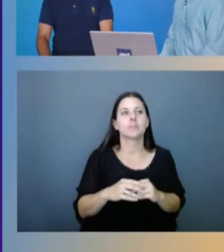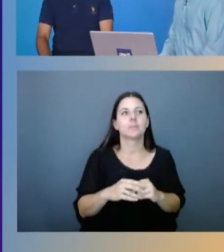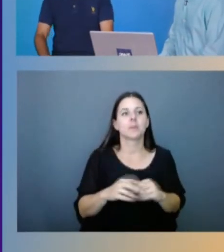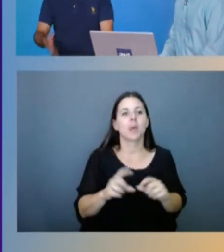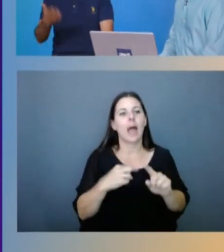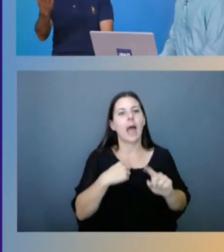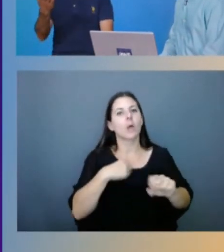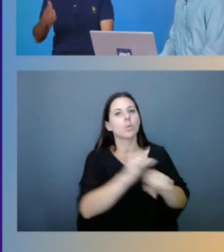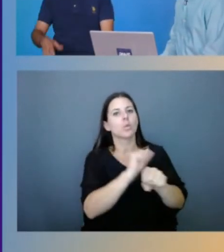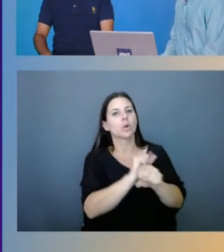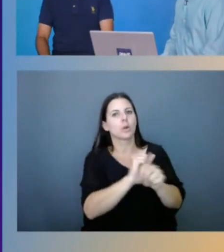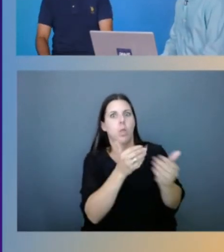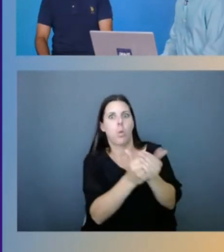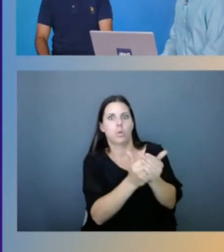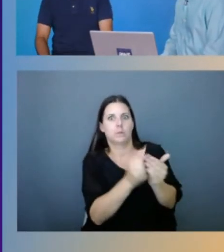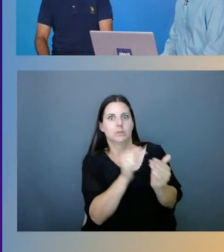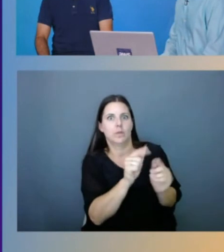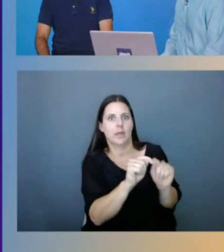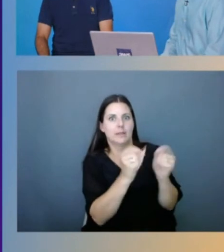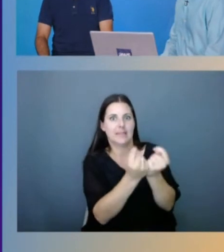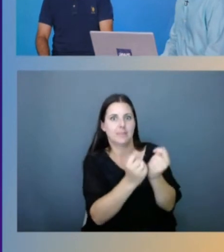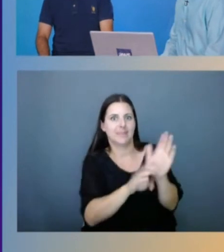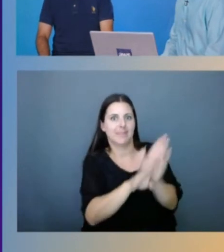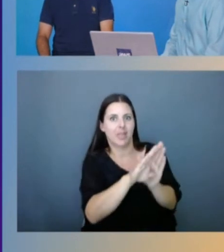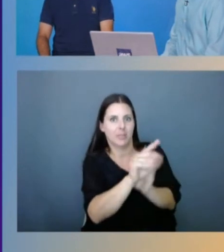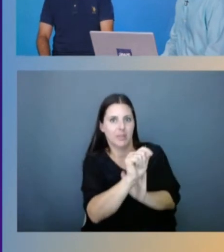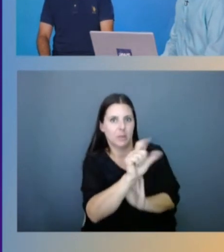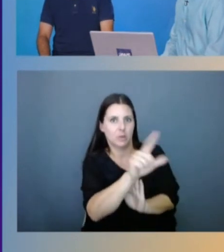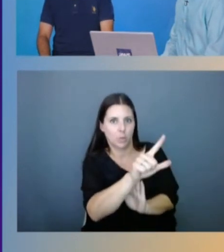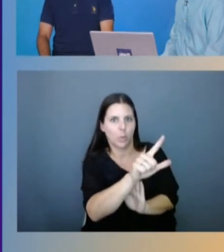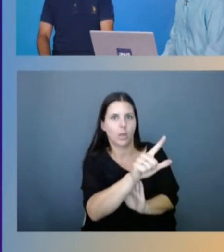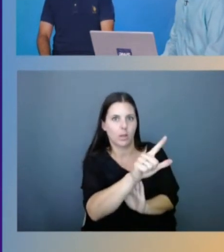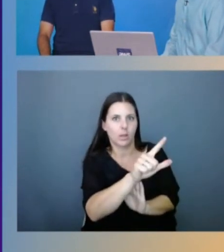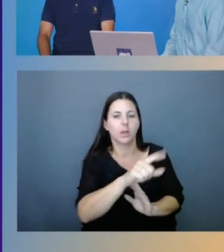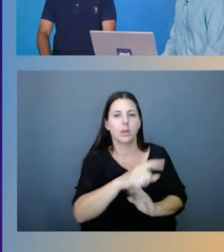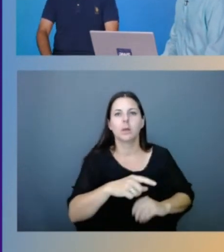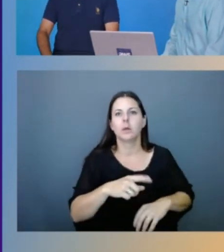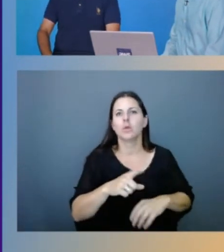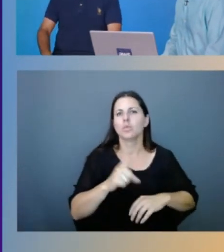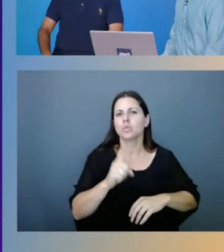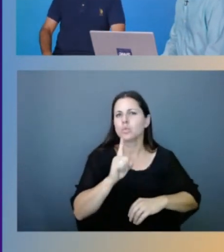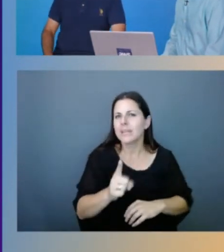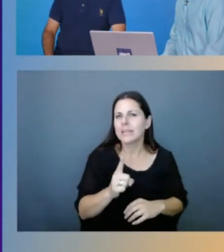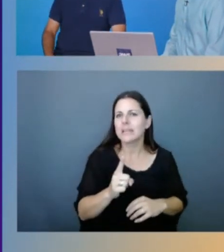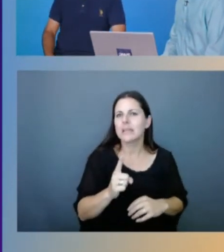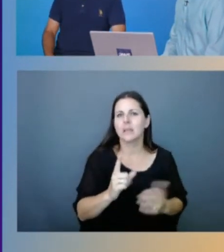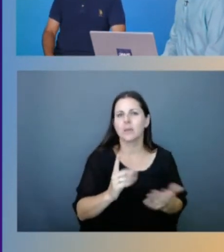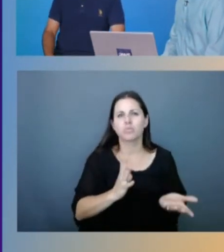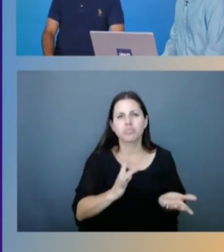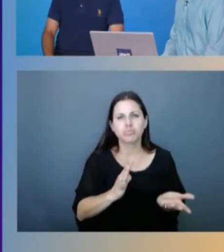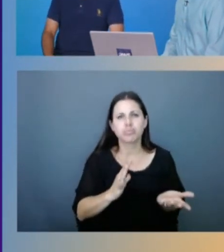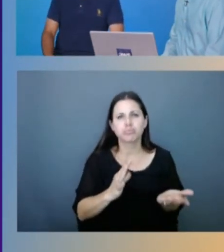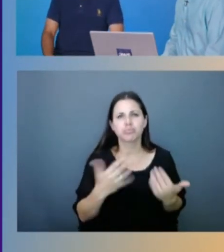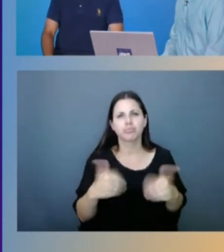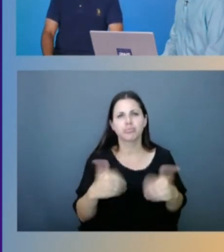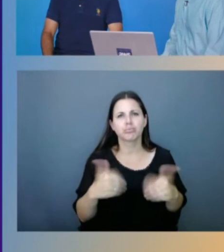who has been developing this tool and there are really cool and good features coming out of this tool